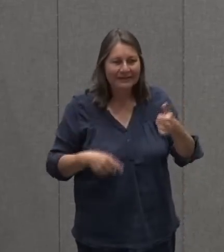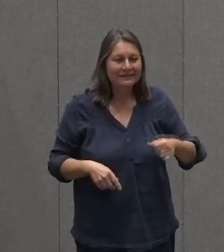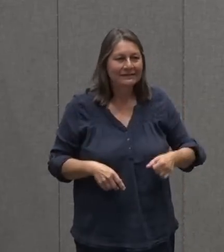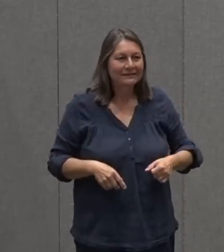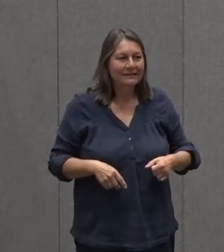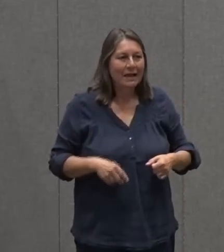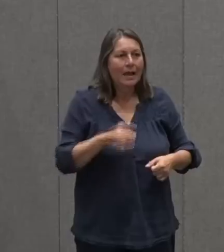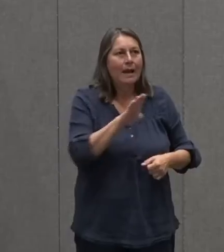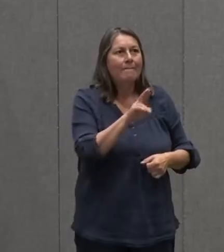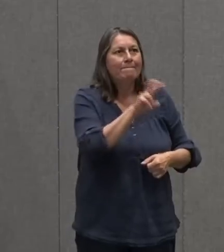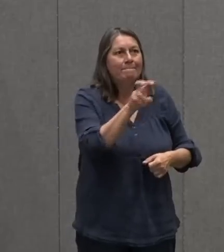Buzz.